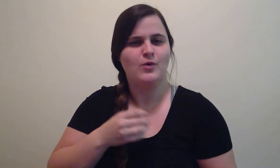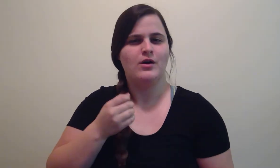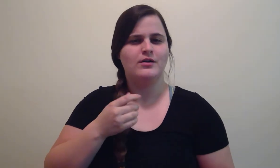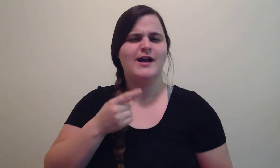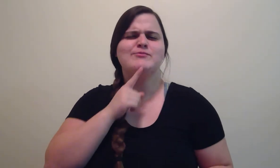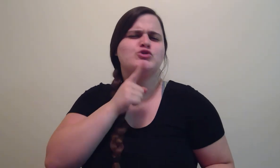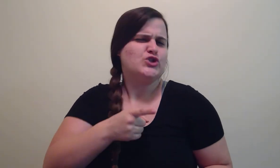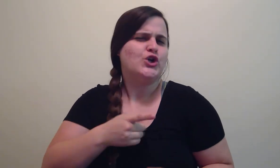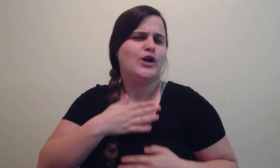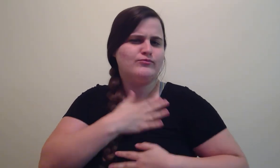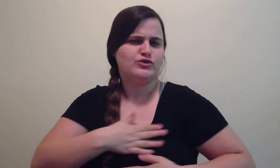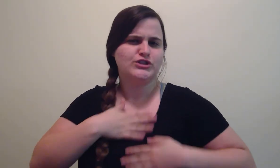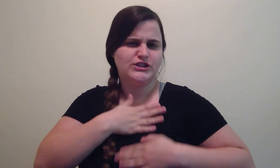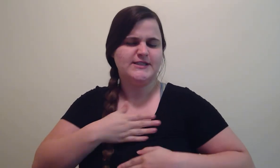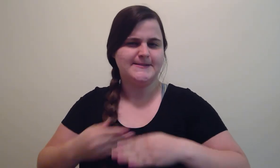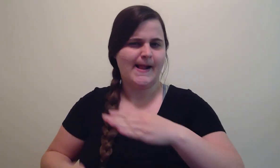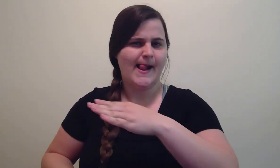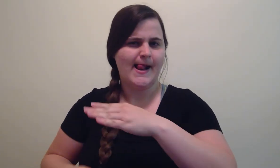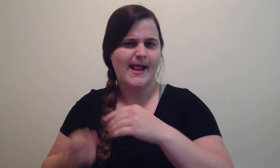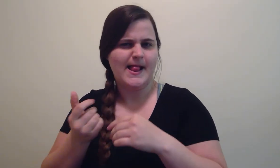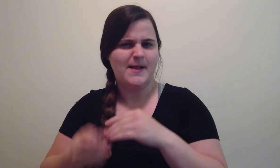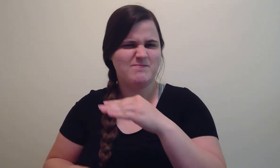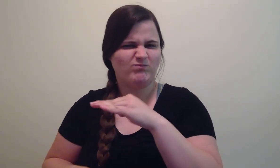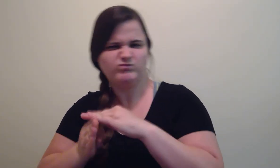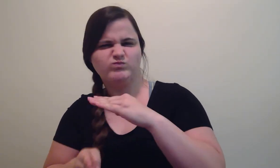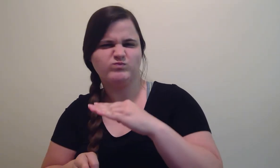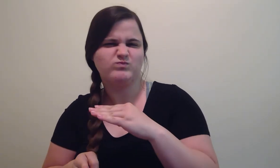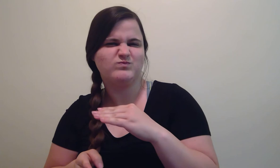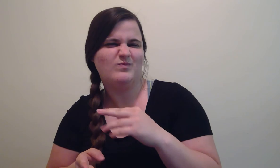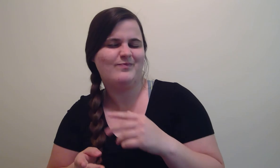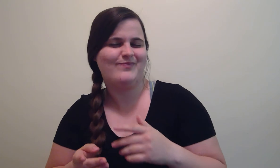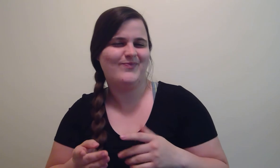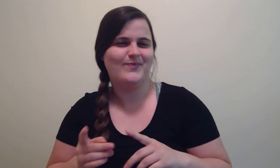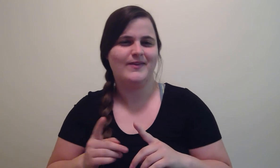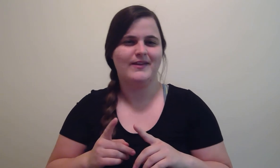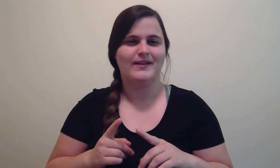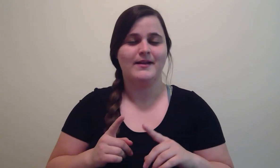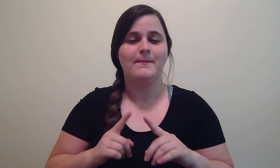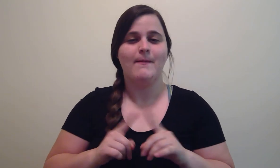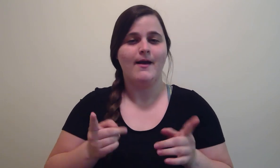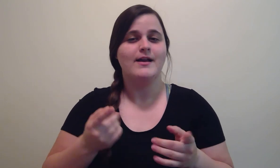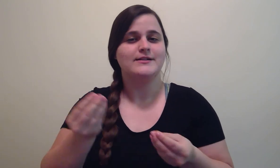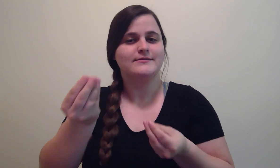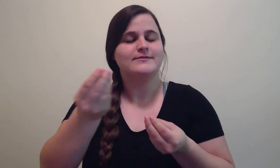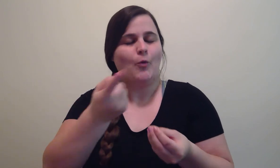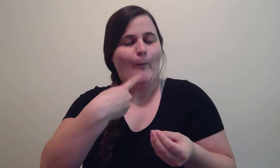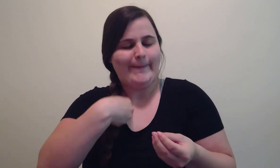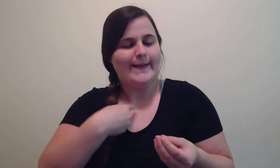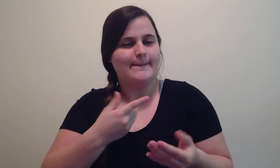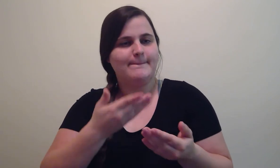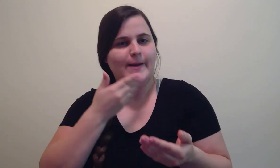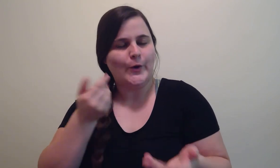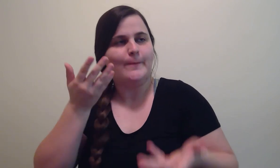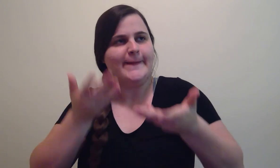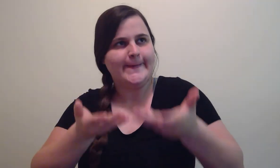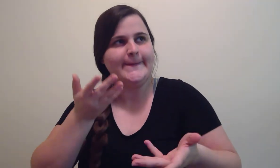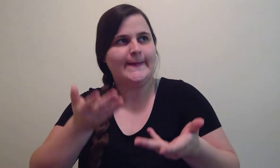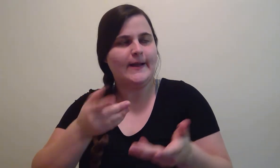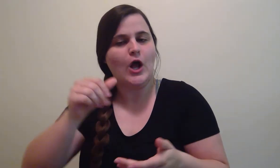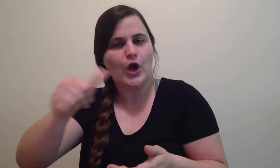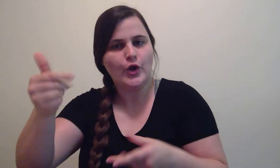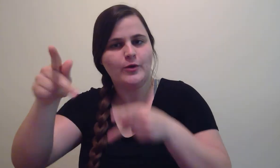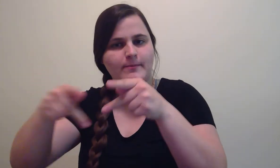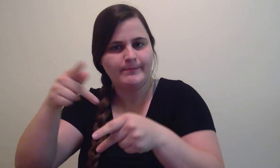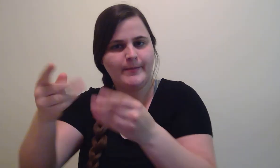appreciates the value of a swift kick well placed, and although she told me that it would be better if I let